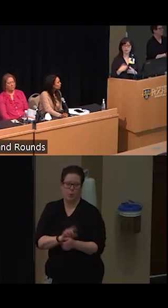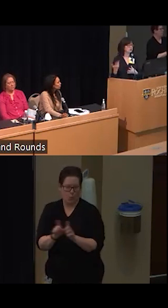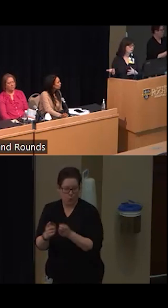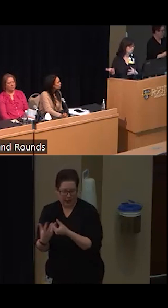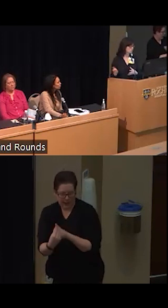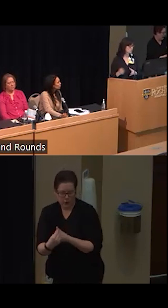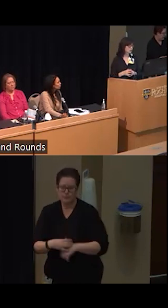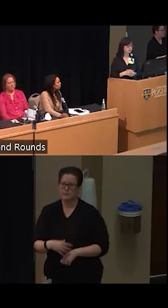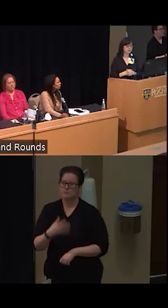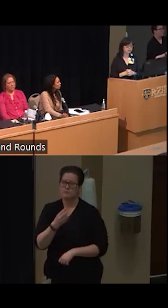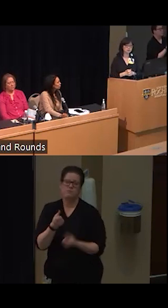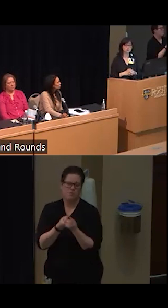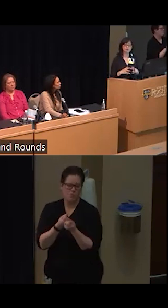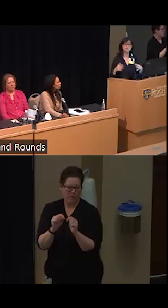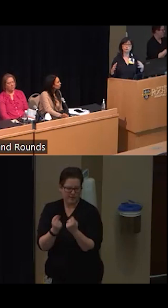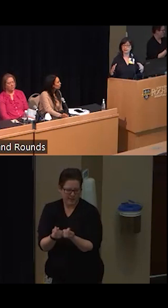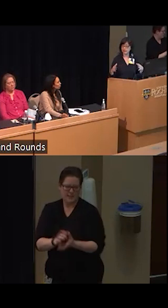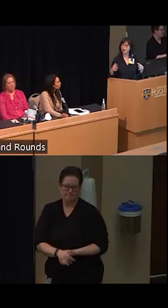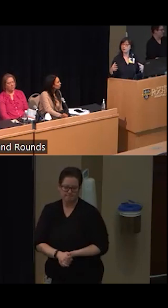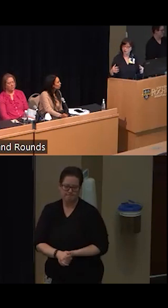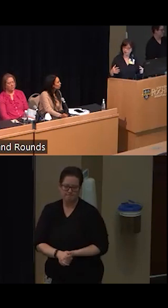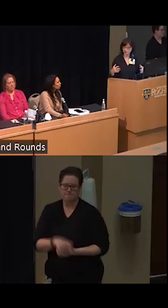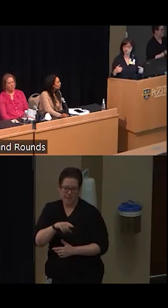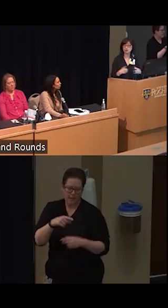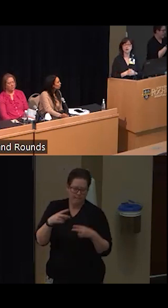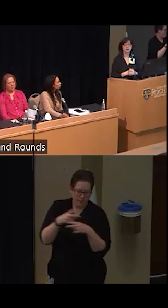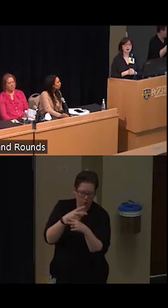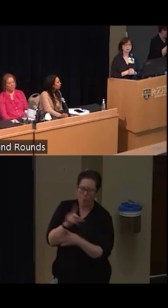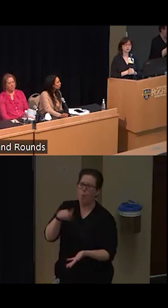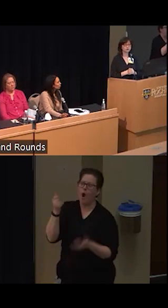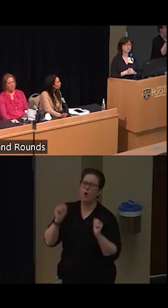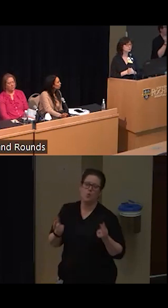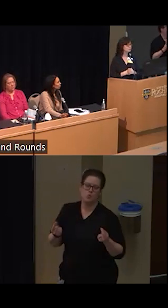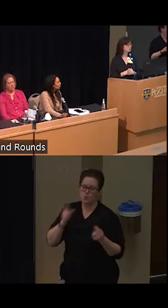um and also supporting our teams really looking at other efforts to reduce